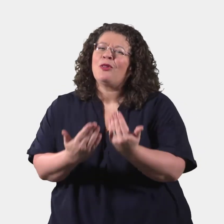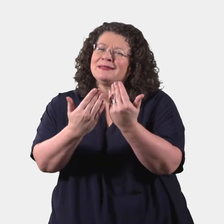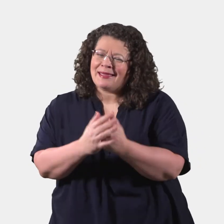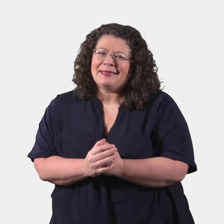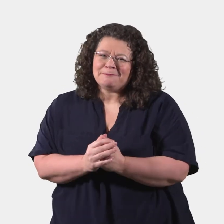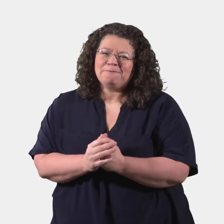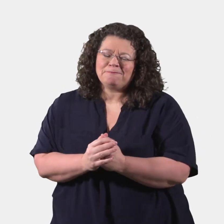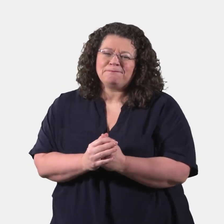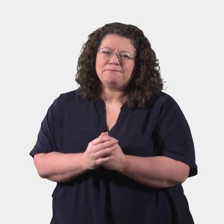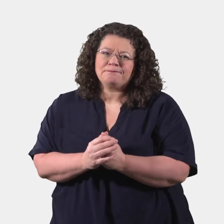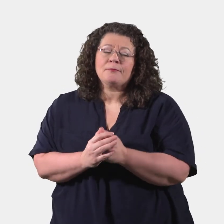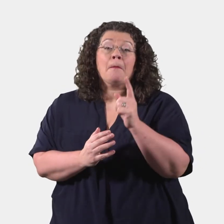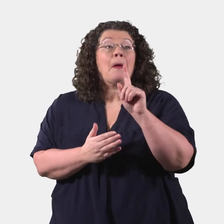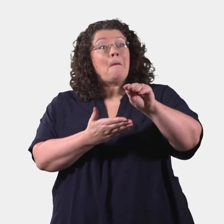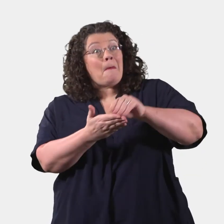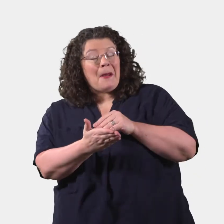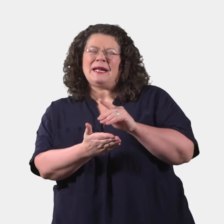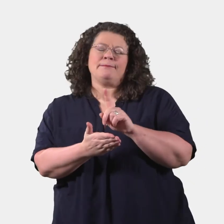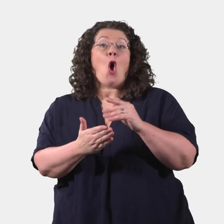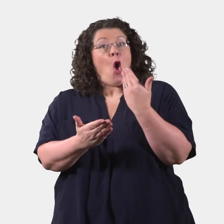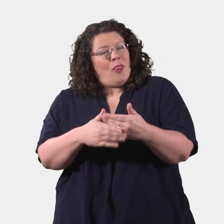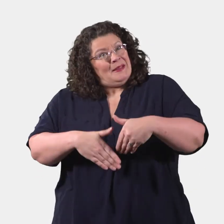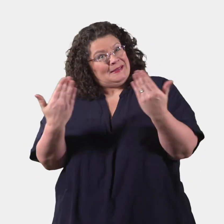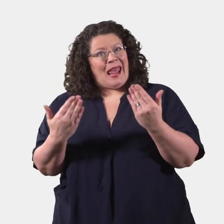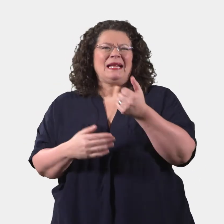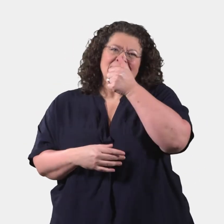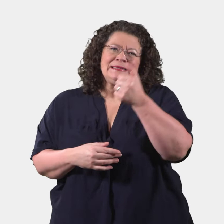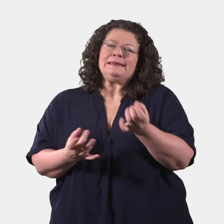but you will not get paid your Carer's Allowance until the day you become 16.